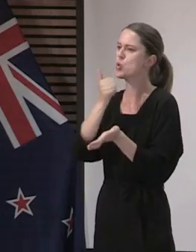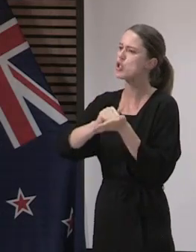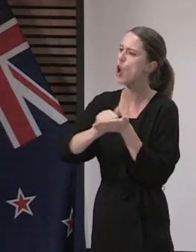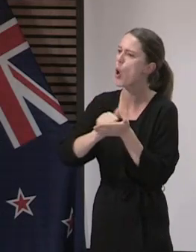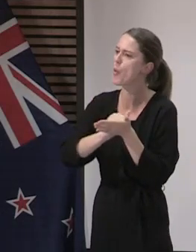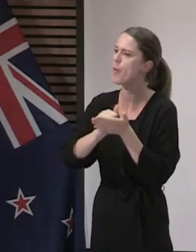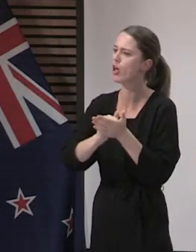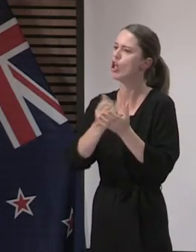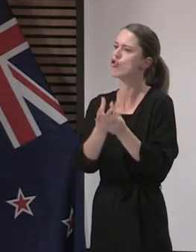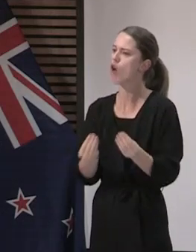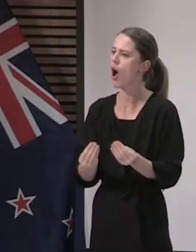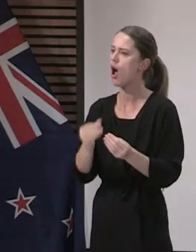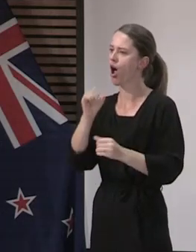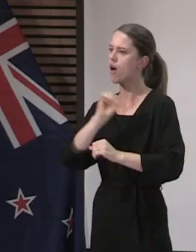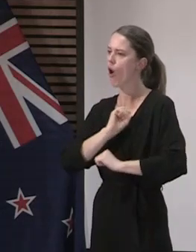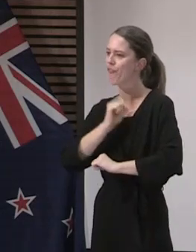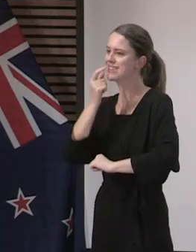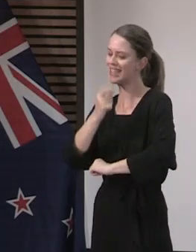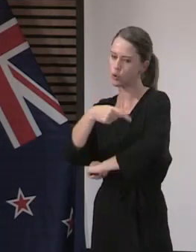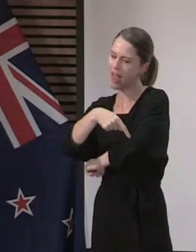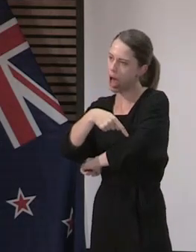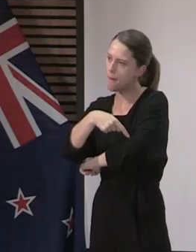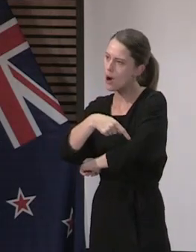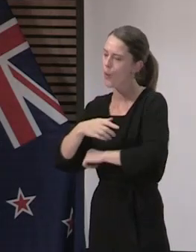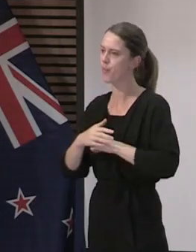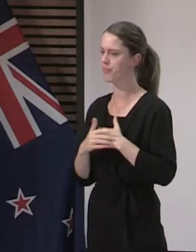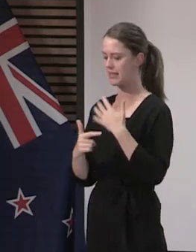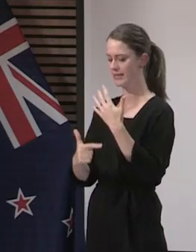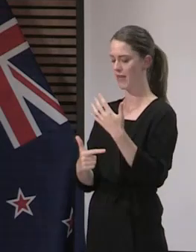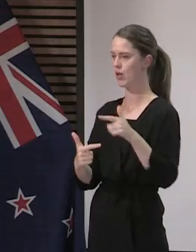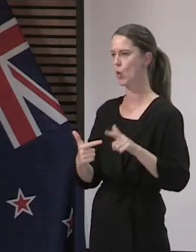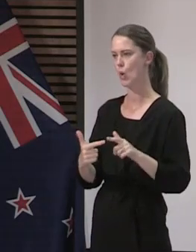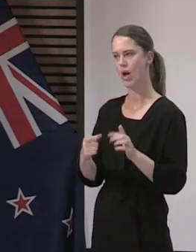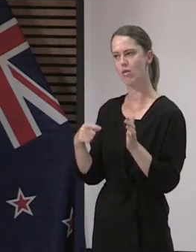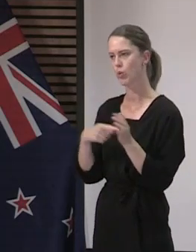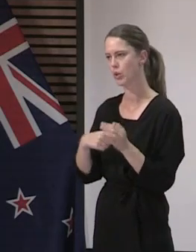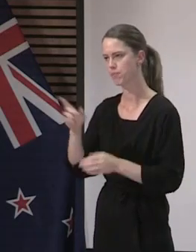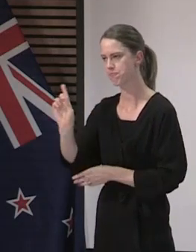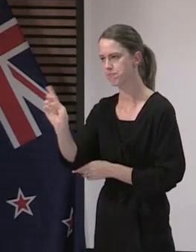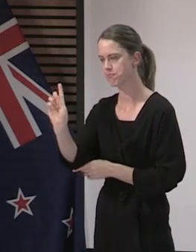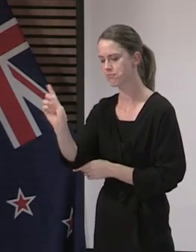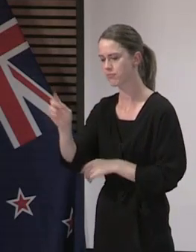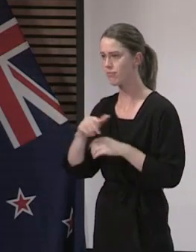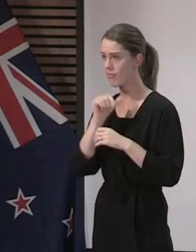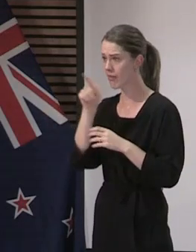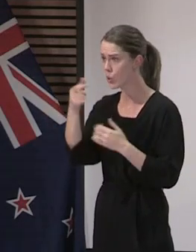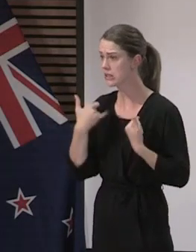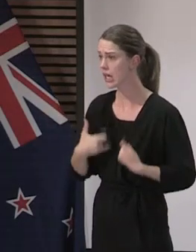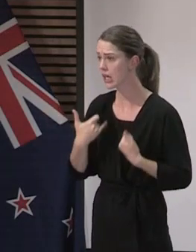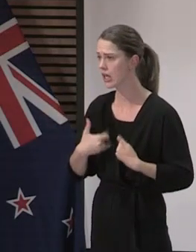care givers. Six, wash your hands often with soap and thendary them, cough and